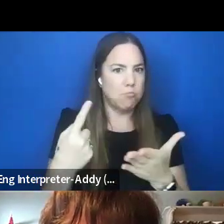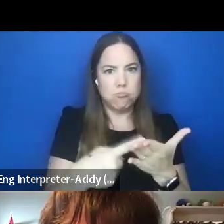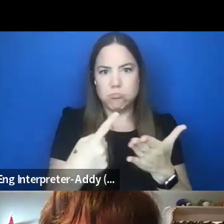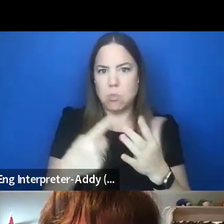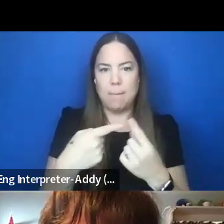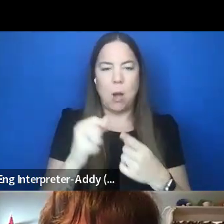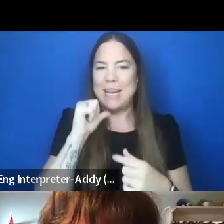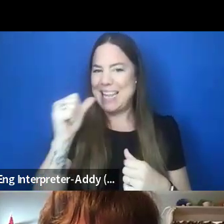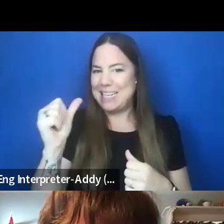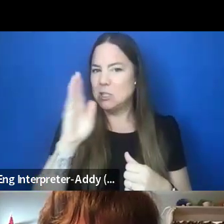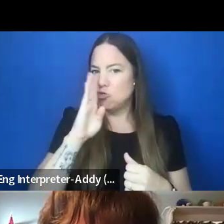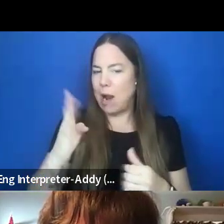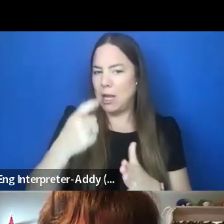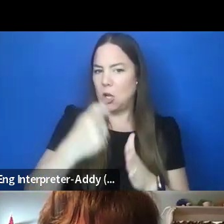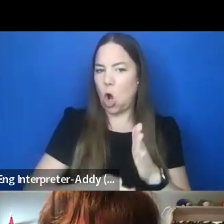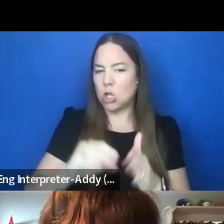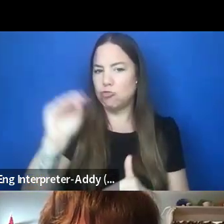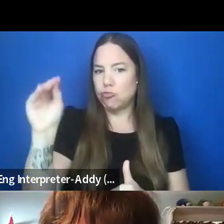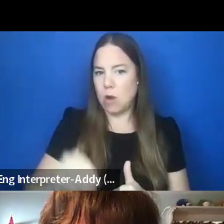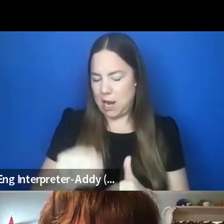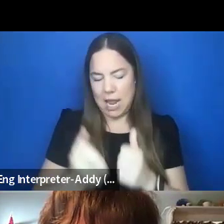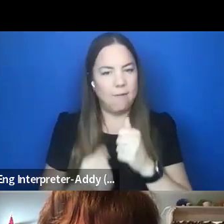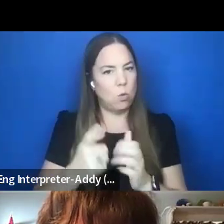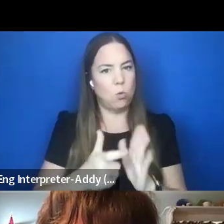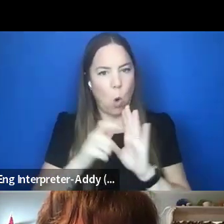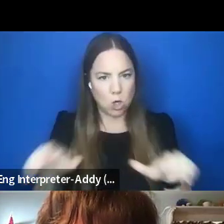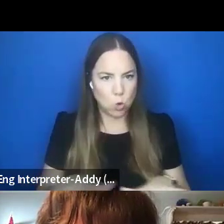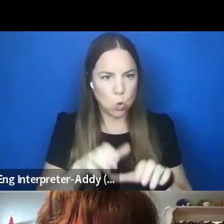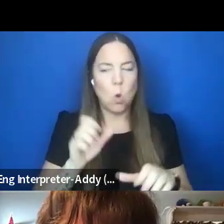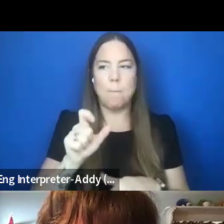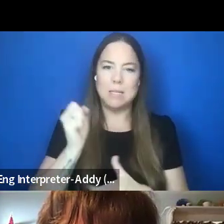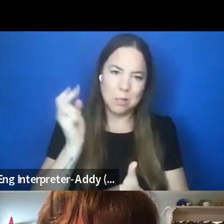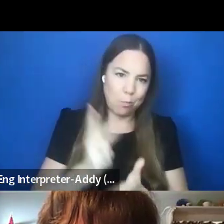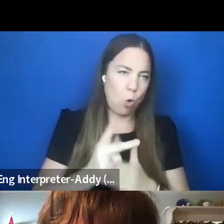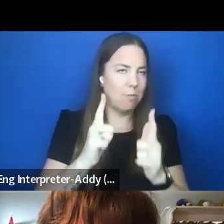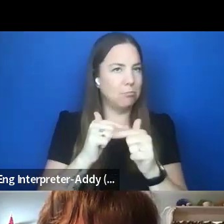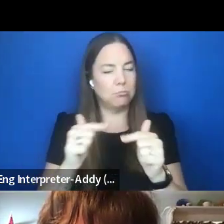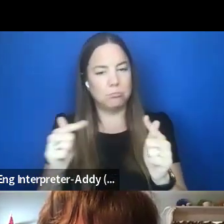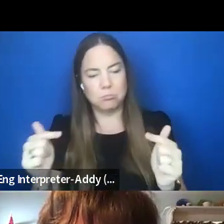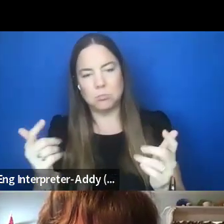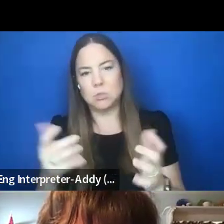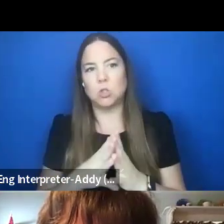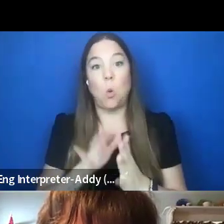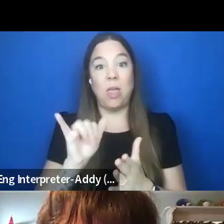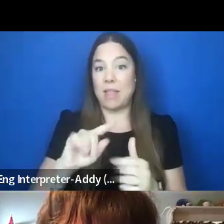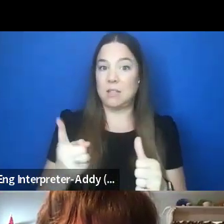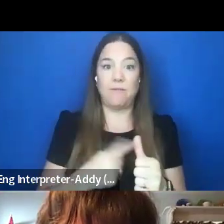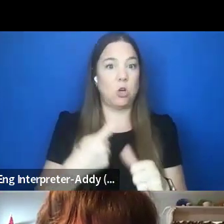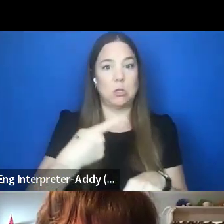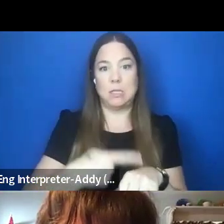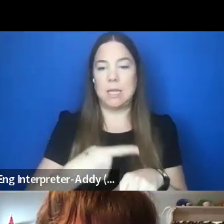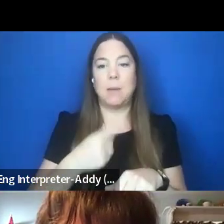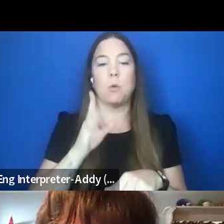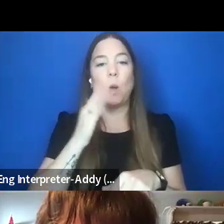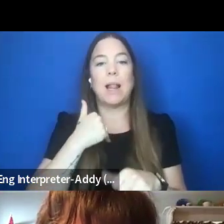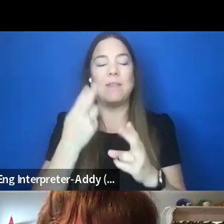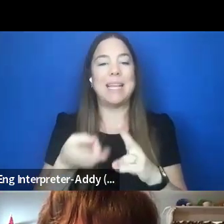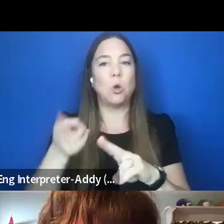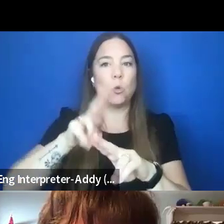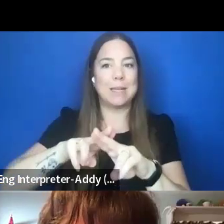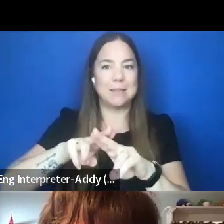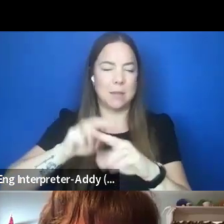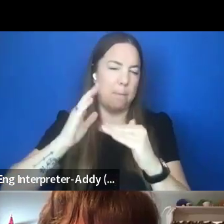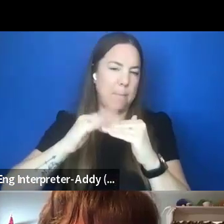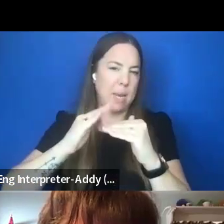Brooke Wilson: Everybody had to do one, and it had to be approved. And all of this so this will be the 1st time there is an increase so that minimum the minimas